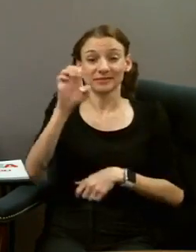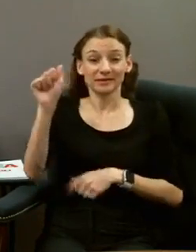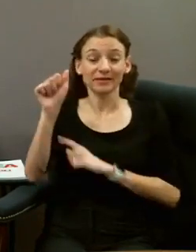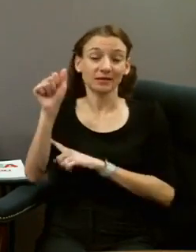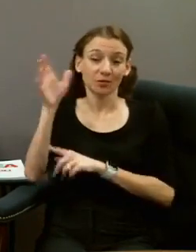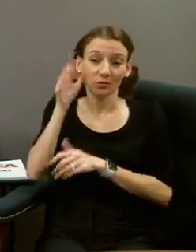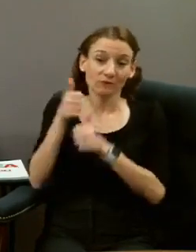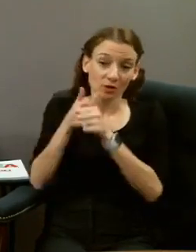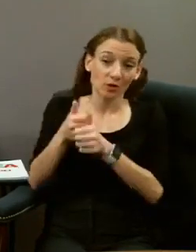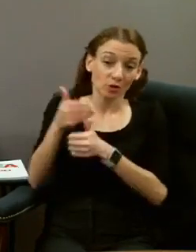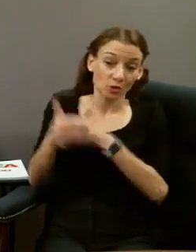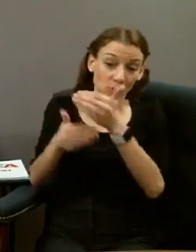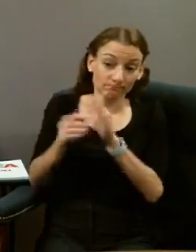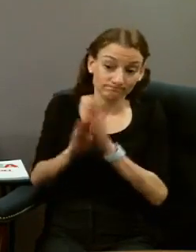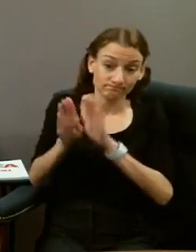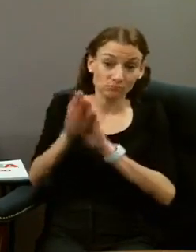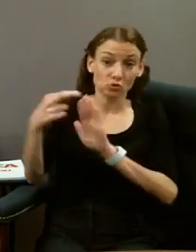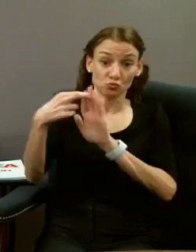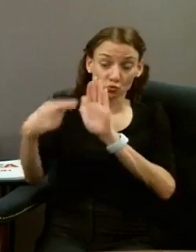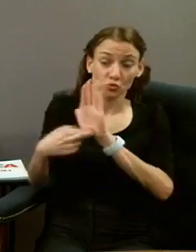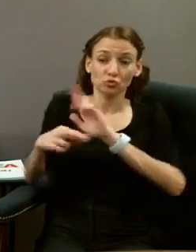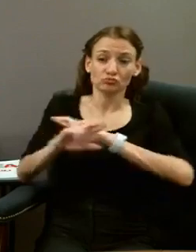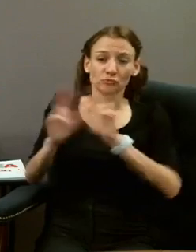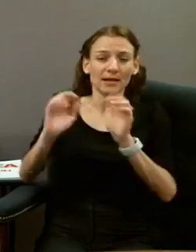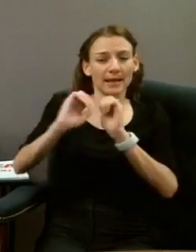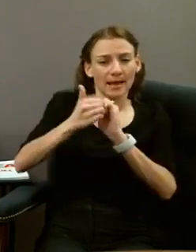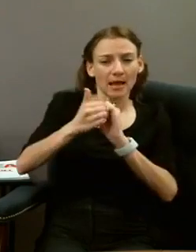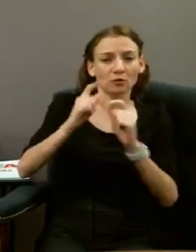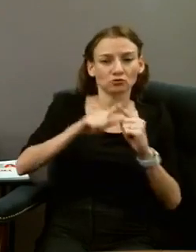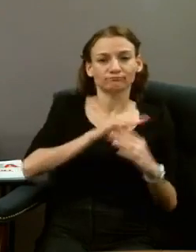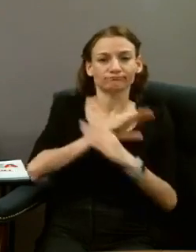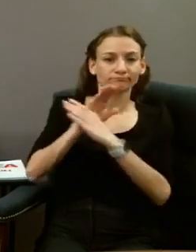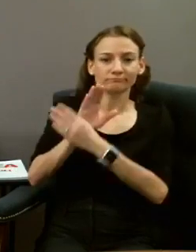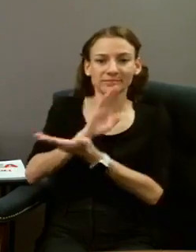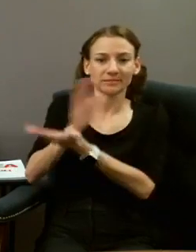to provide detailed guidance on the ban on aversives,